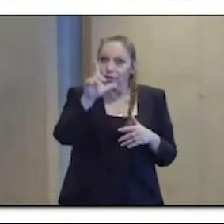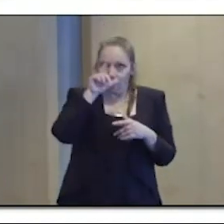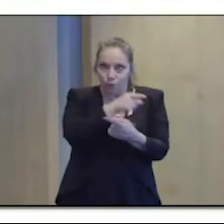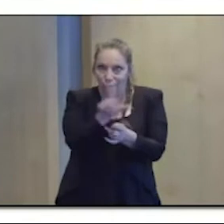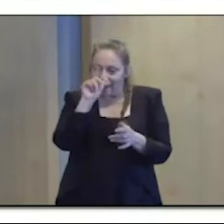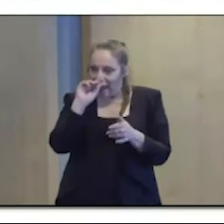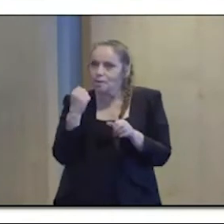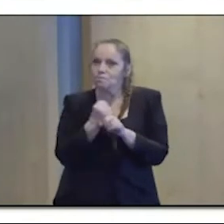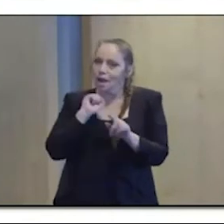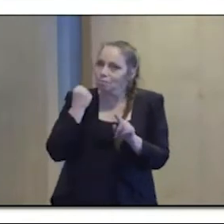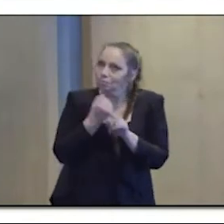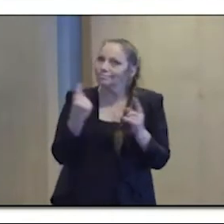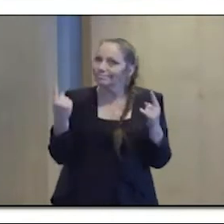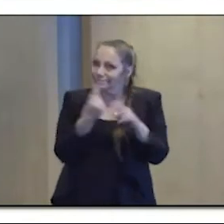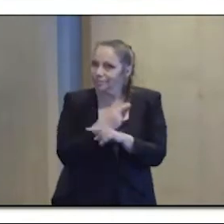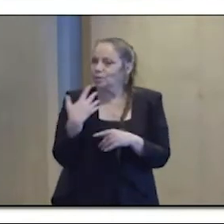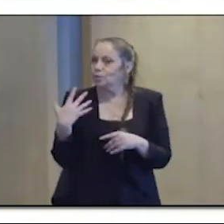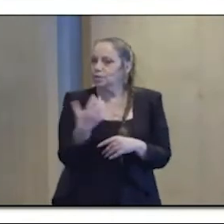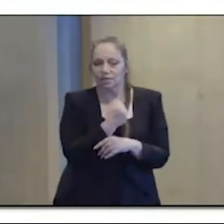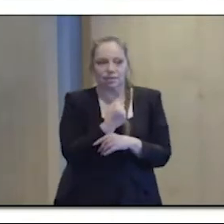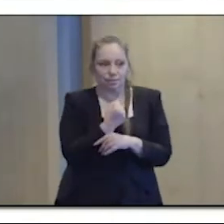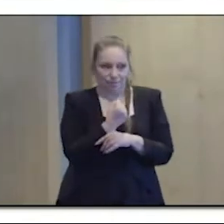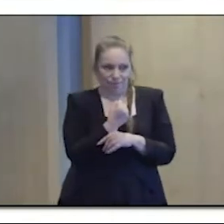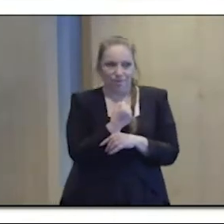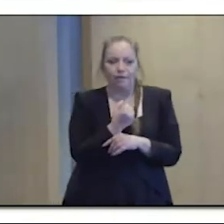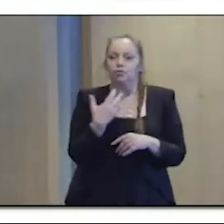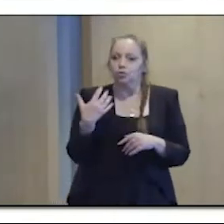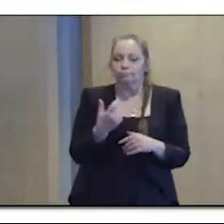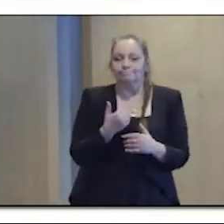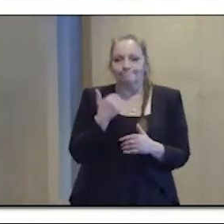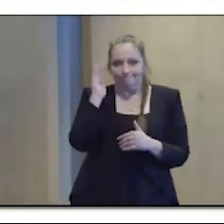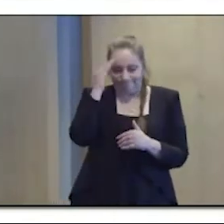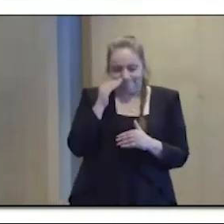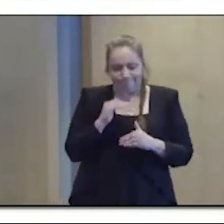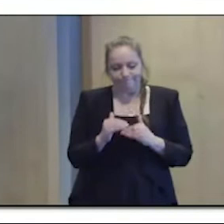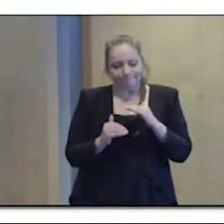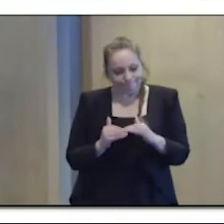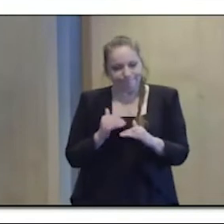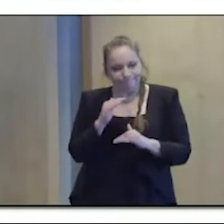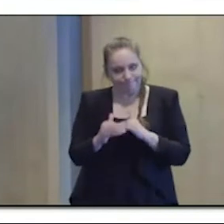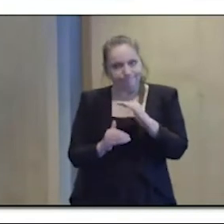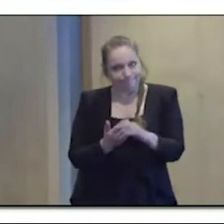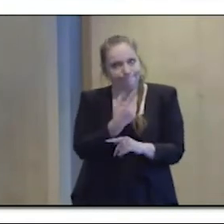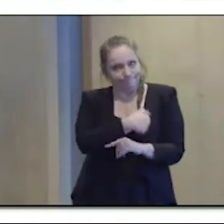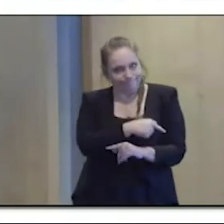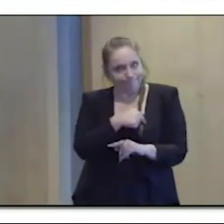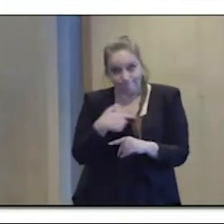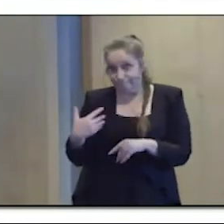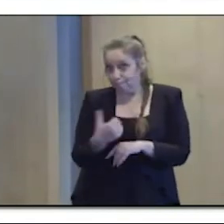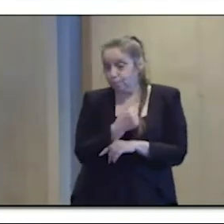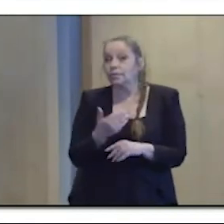we've just got to make take those steps to make a difference. All right so let's explore